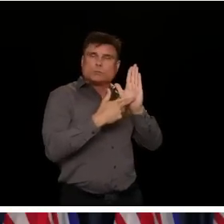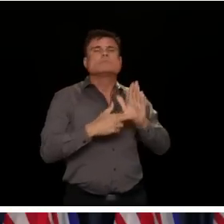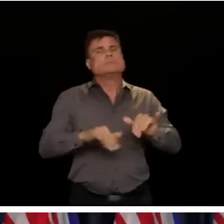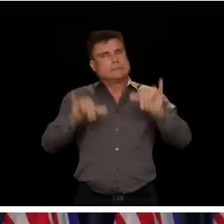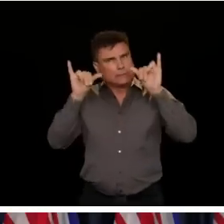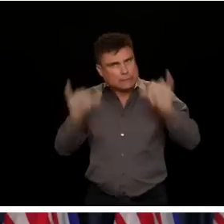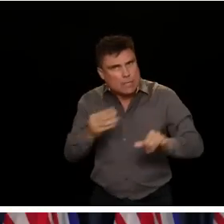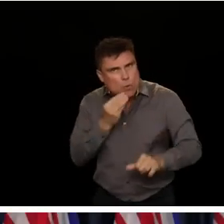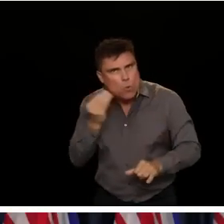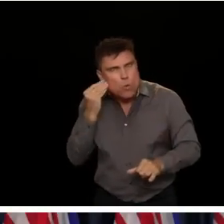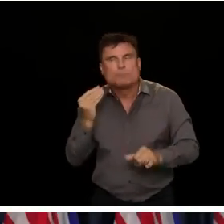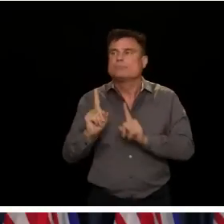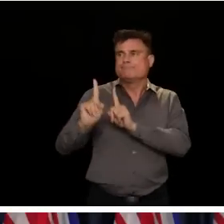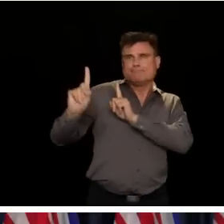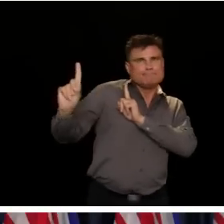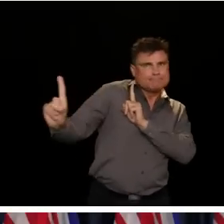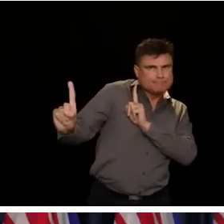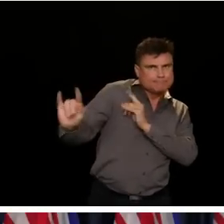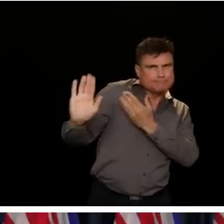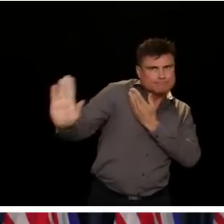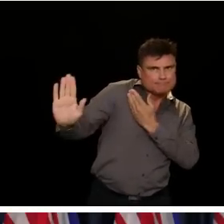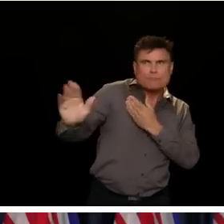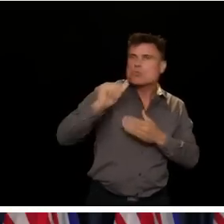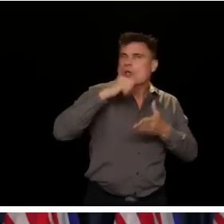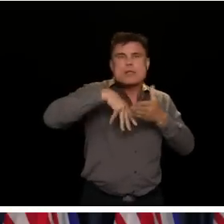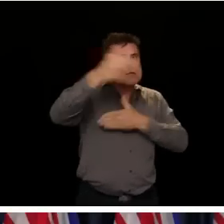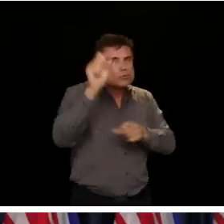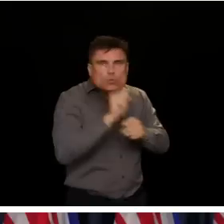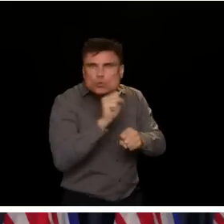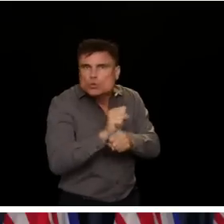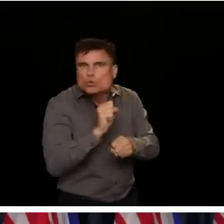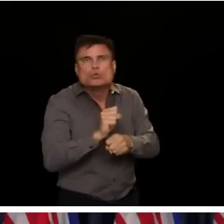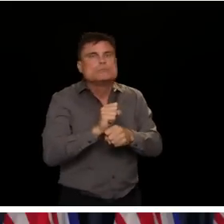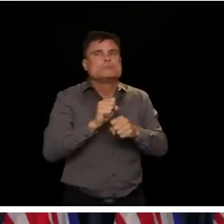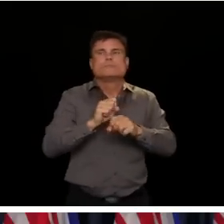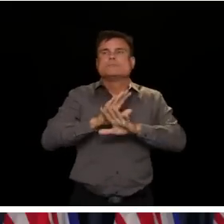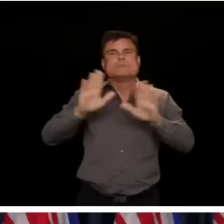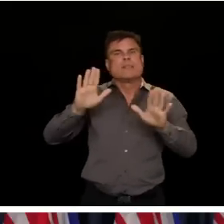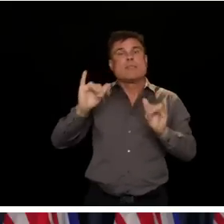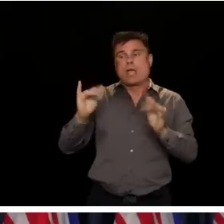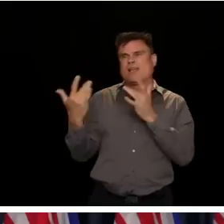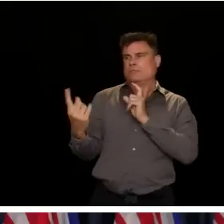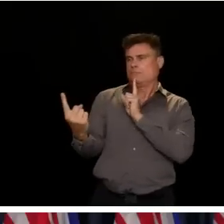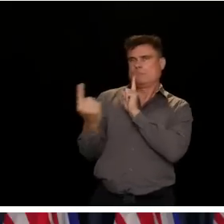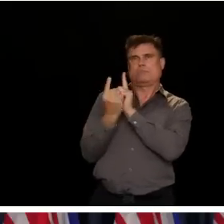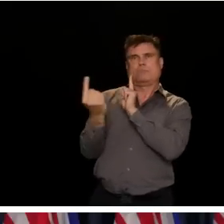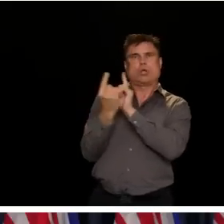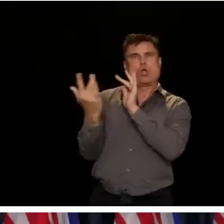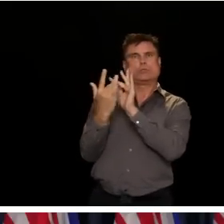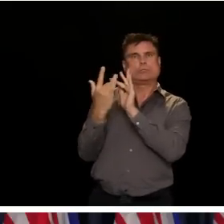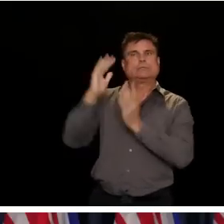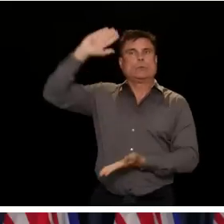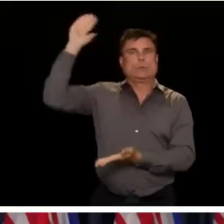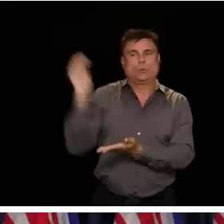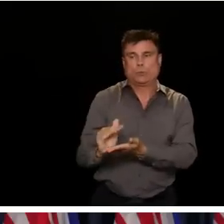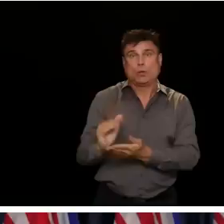of our usual contacts. As we started the restart we moved up to